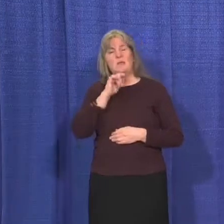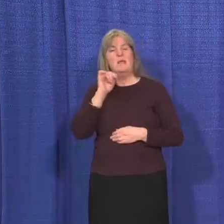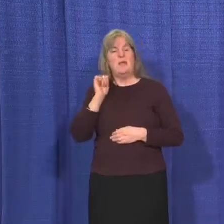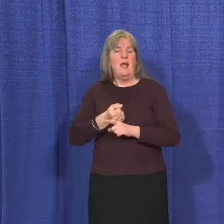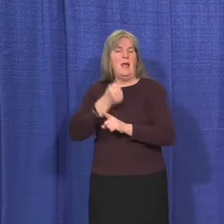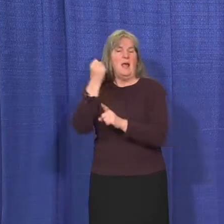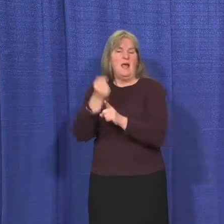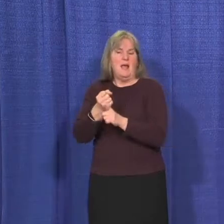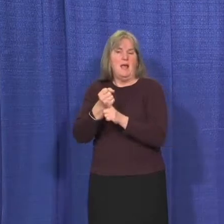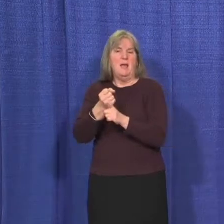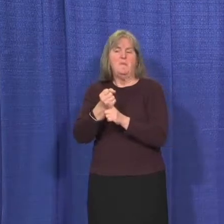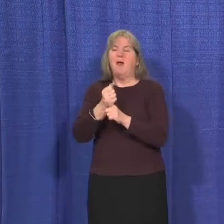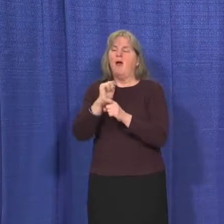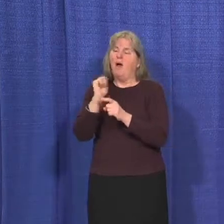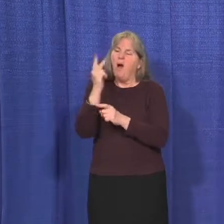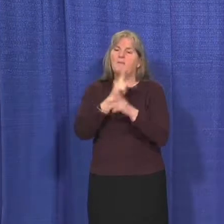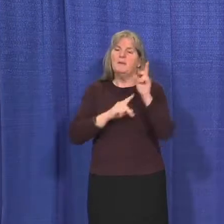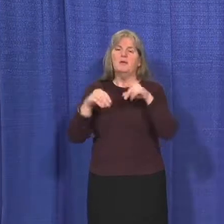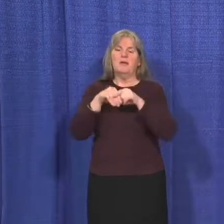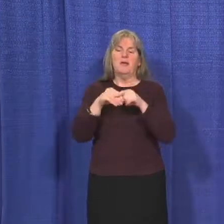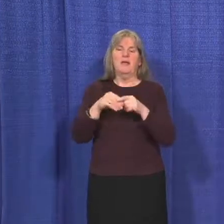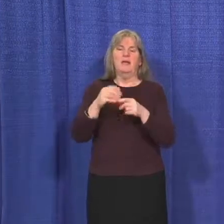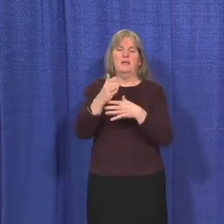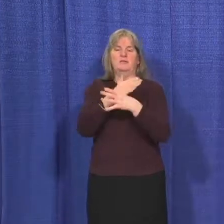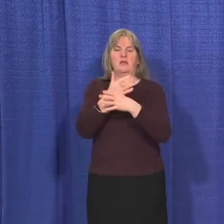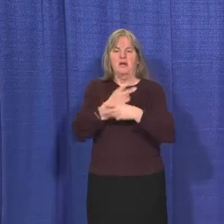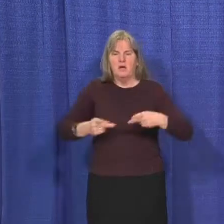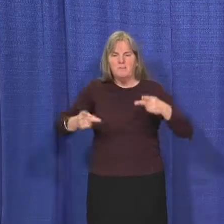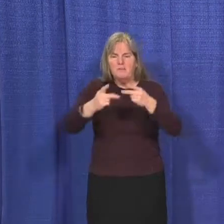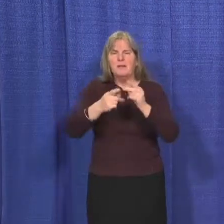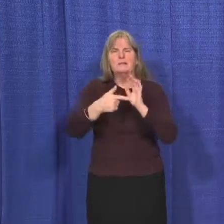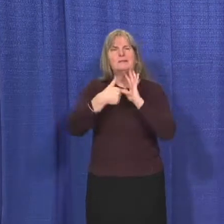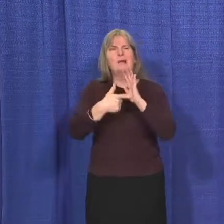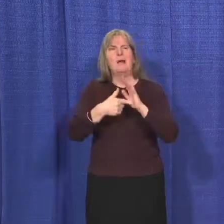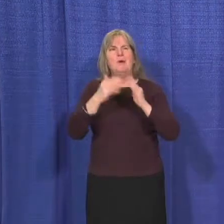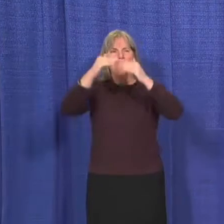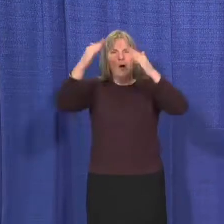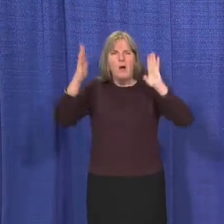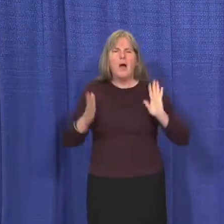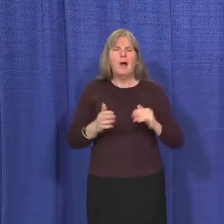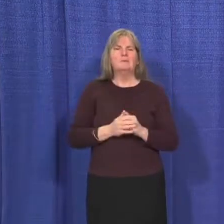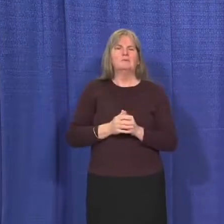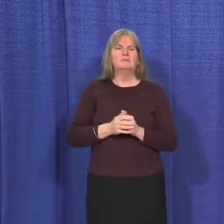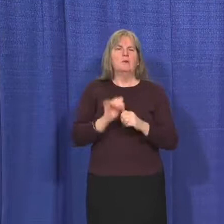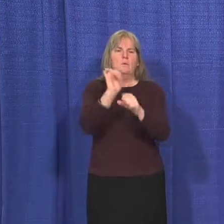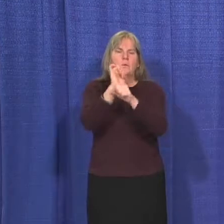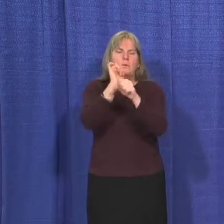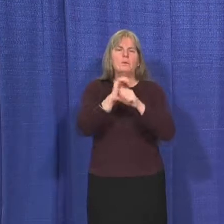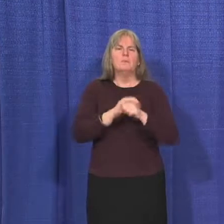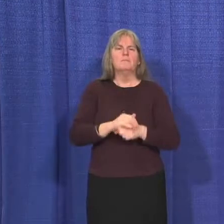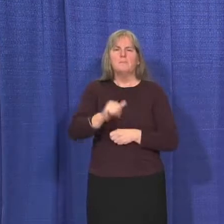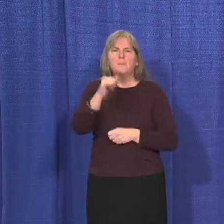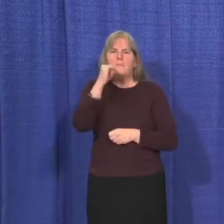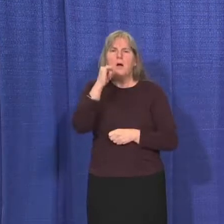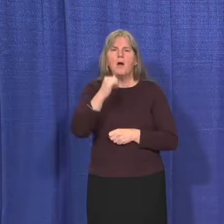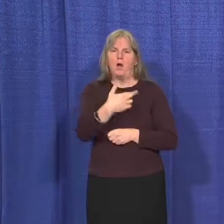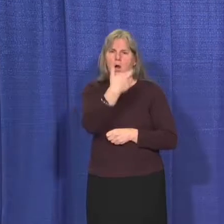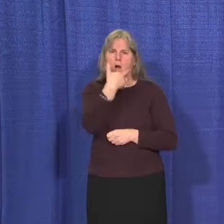everyone within a closed, shared space. Households, restaurants, bars, and workplaces are some of the